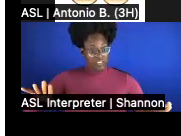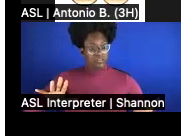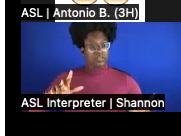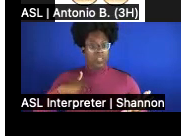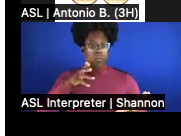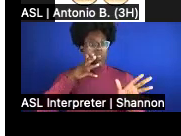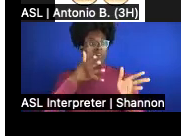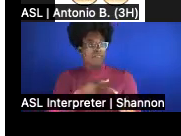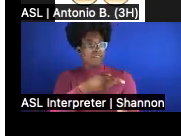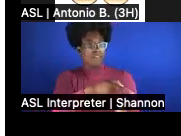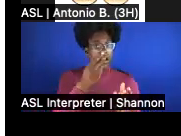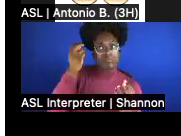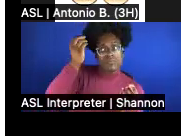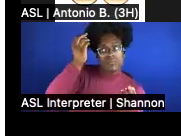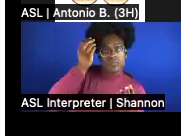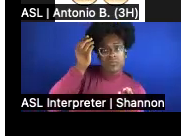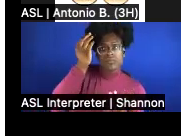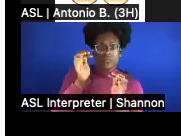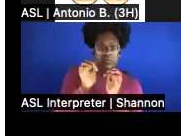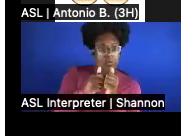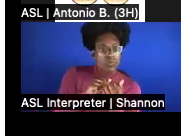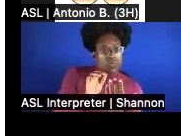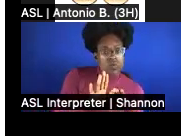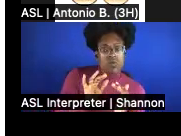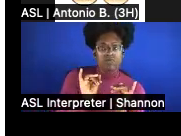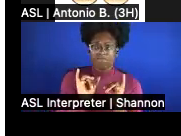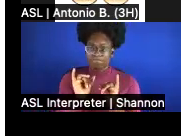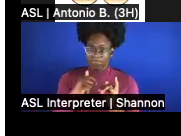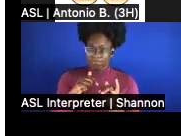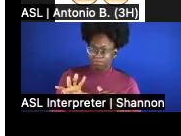comments. Of course, there's a lot more going on here, and there are likely a lot of other factors